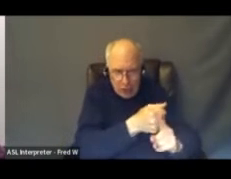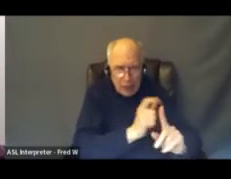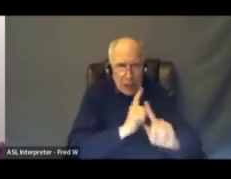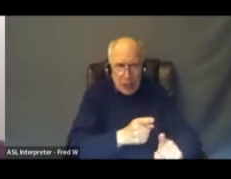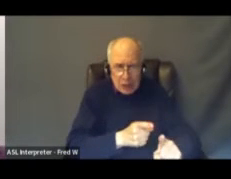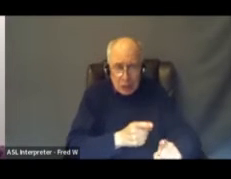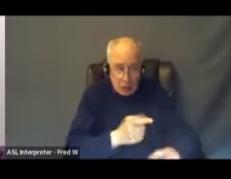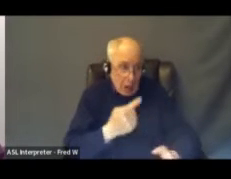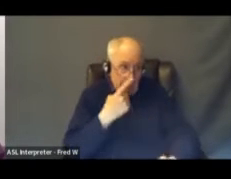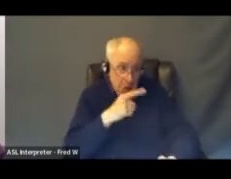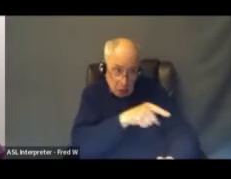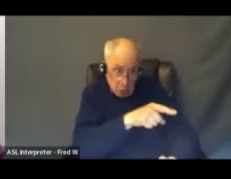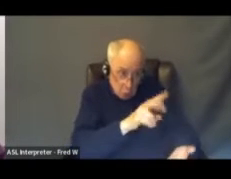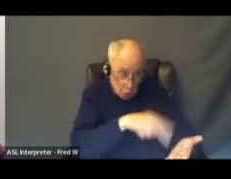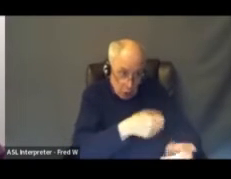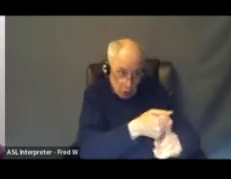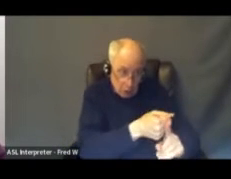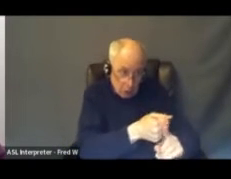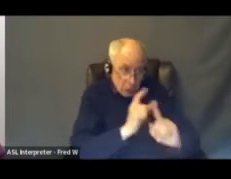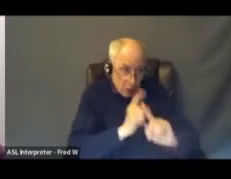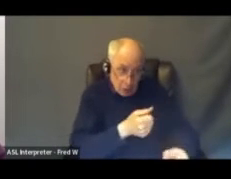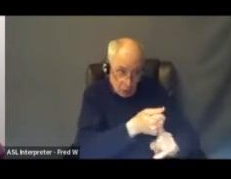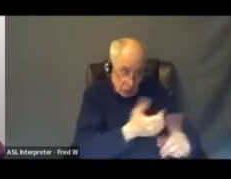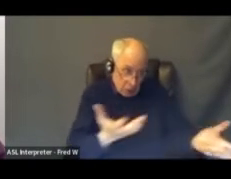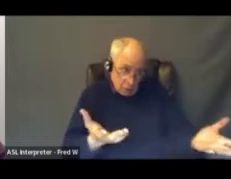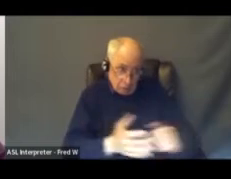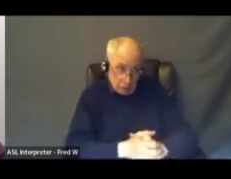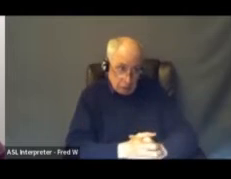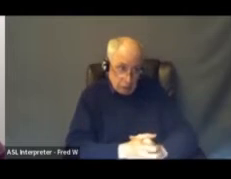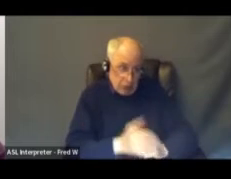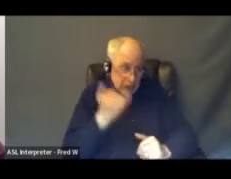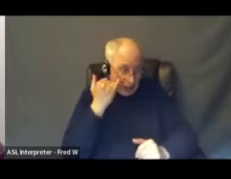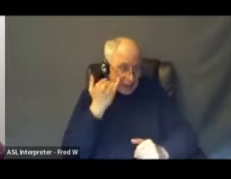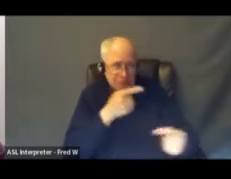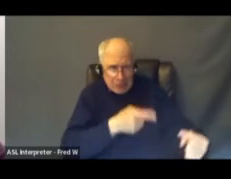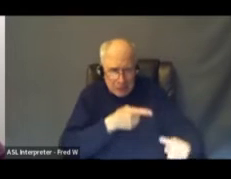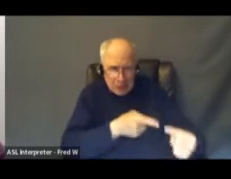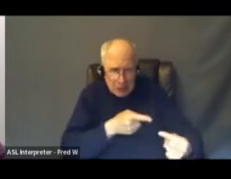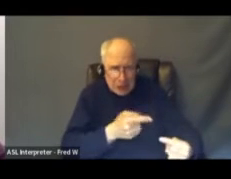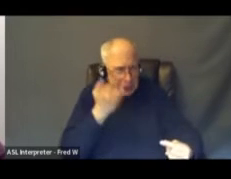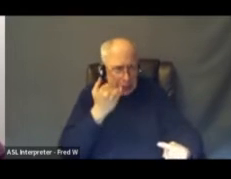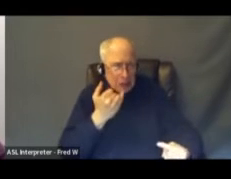you be willing to read over this and answer this. And then if you start to have trouble, or if you would prefer, I'm happy to read